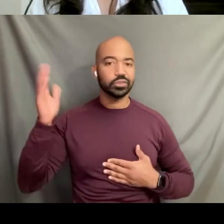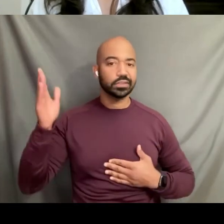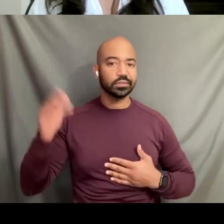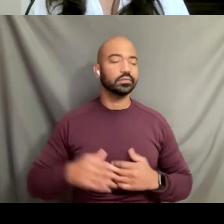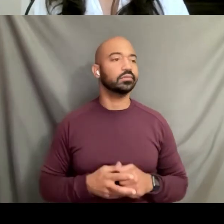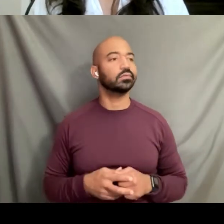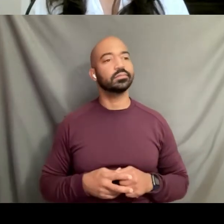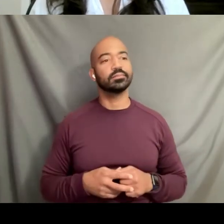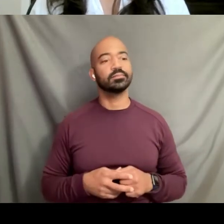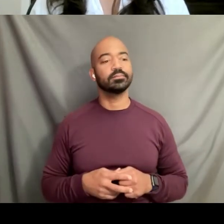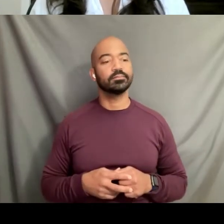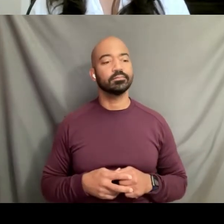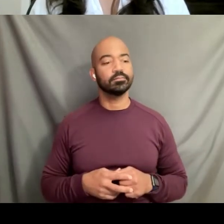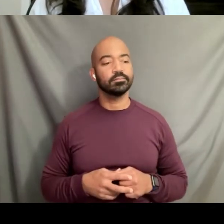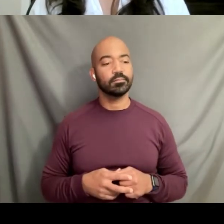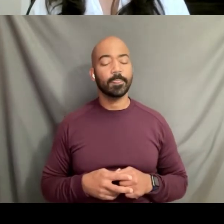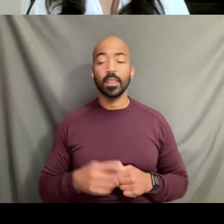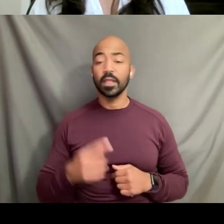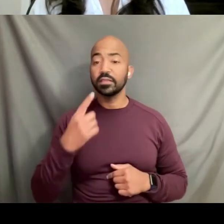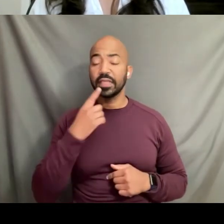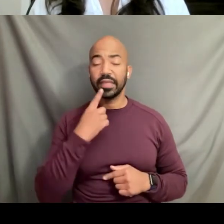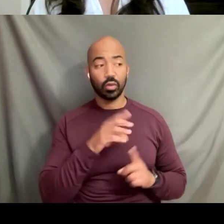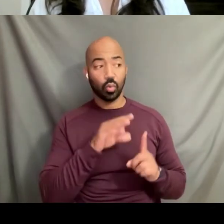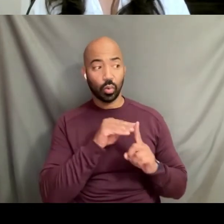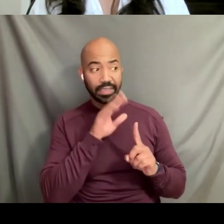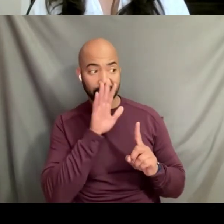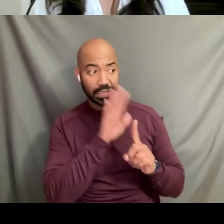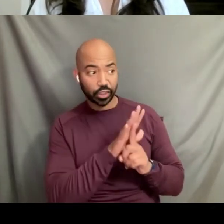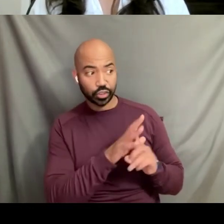you know, orientation, having orientation or accessible orientation,